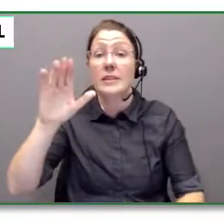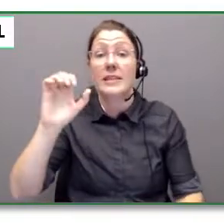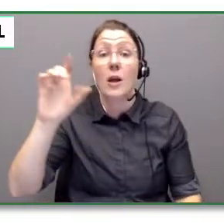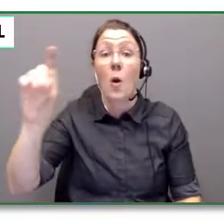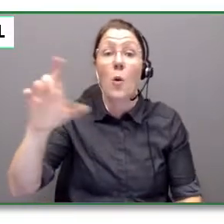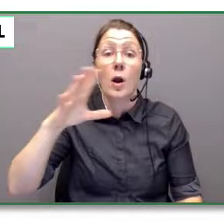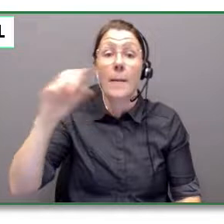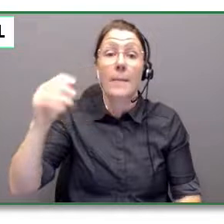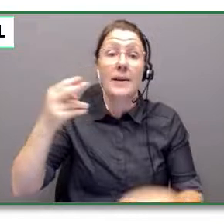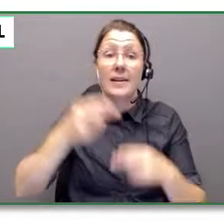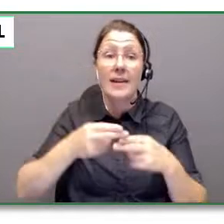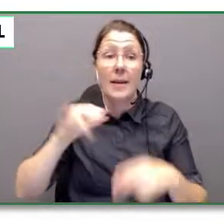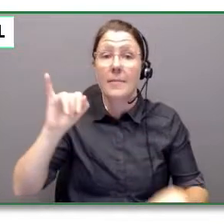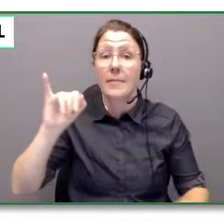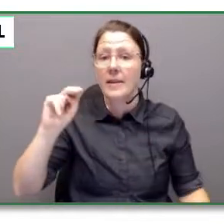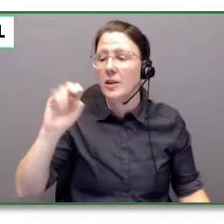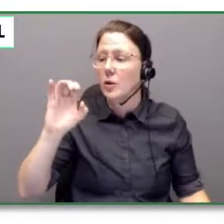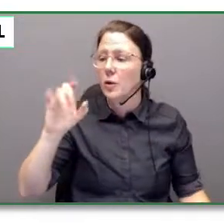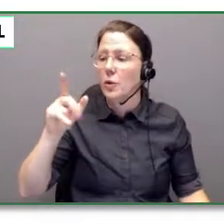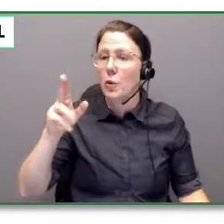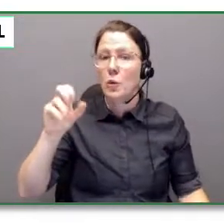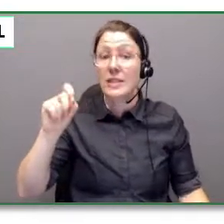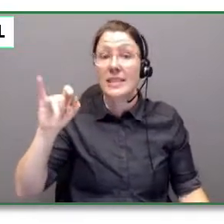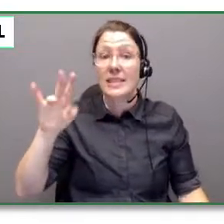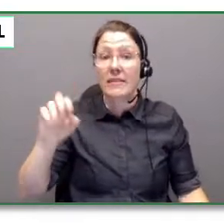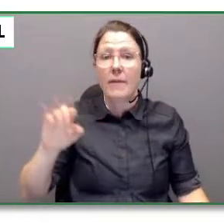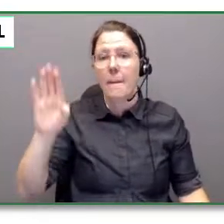She is a member of an international team of academic scholars leading the